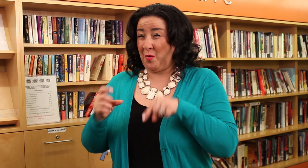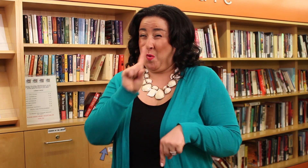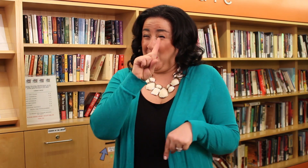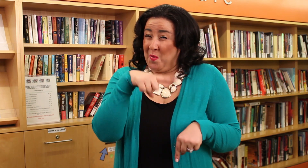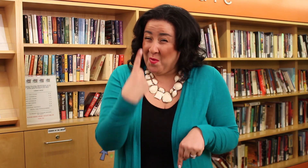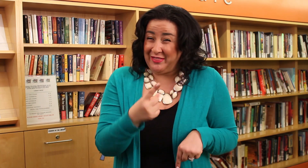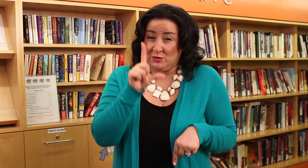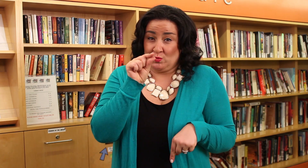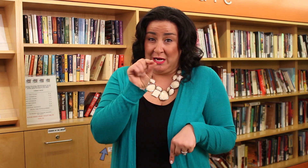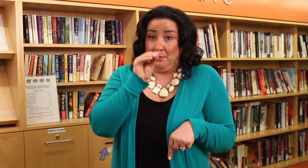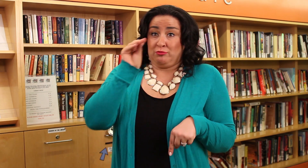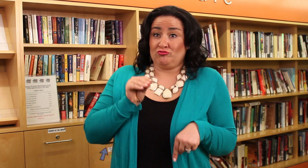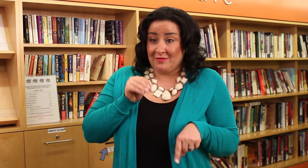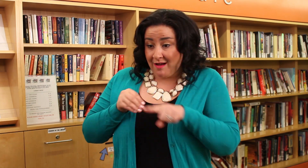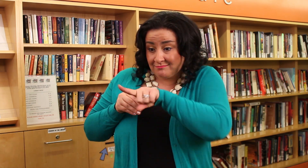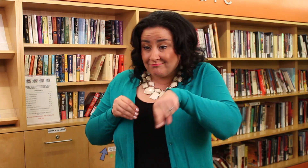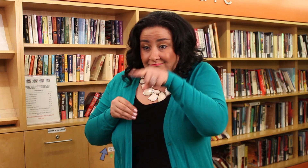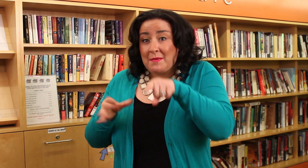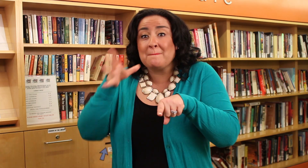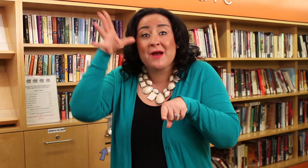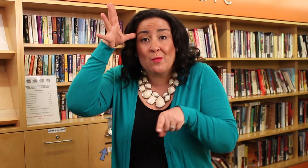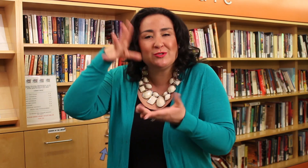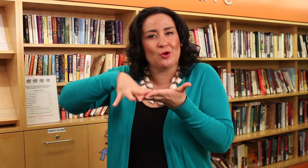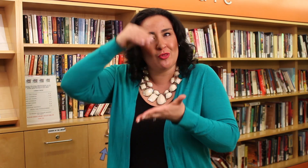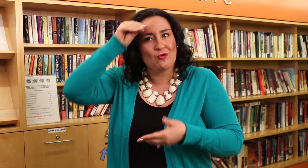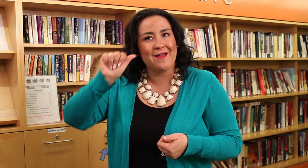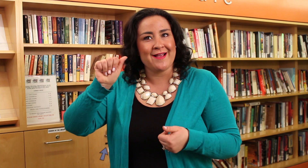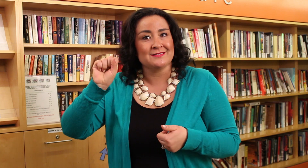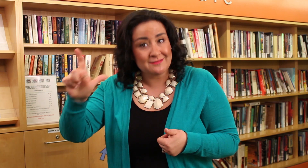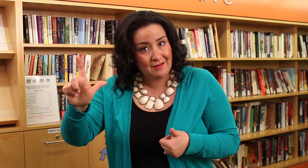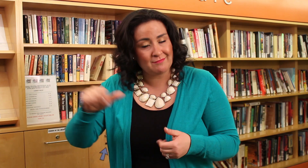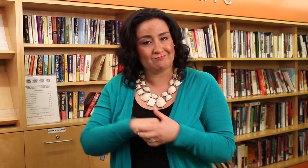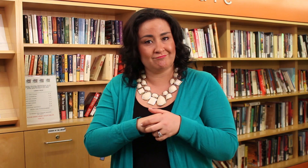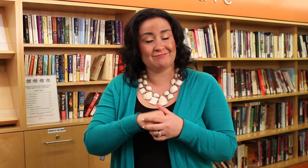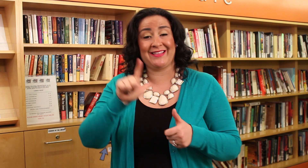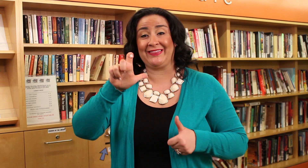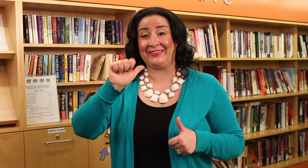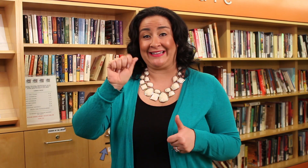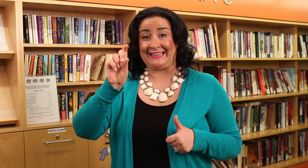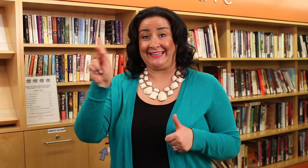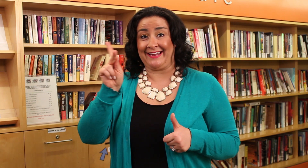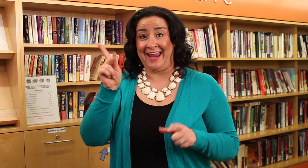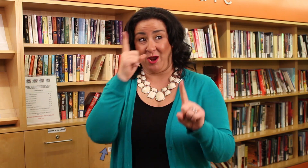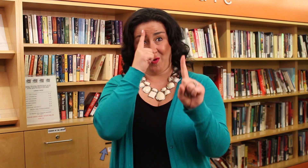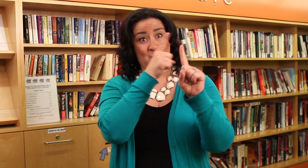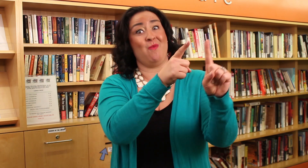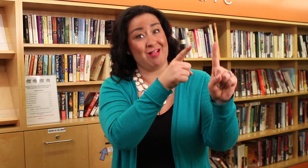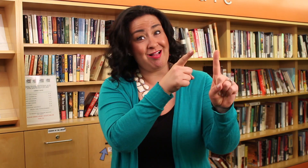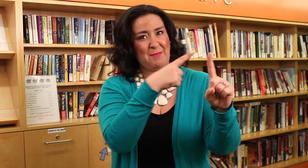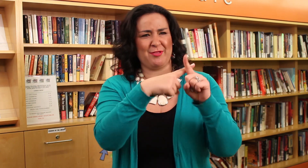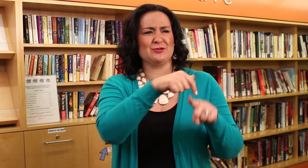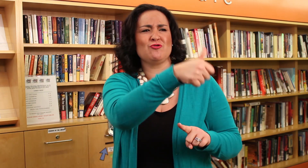of those parents learn ASL. The goals of LEAD-K and organizations like it, are to raise that